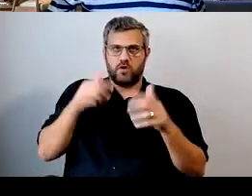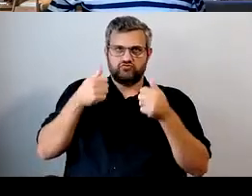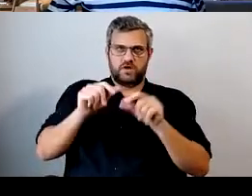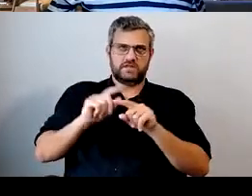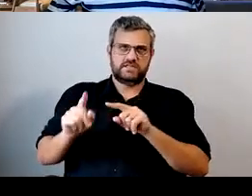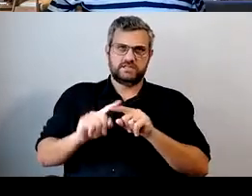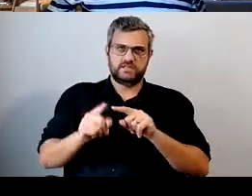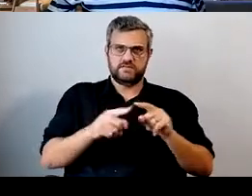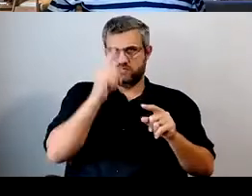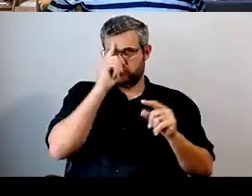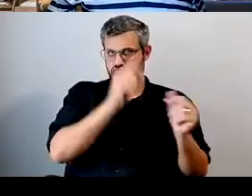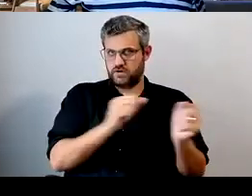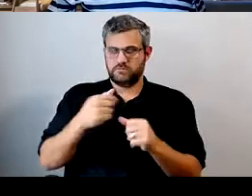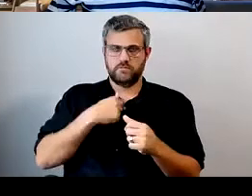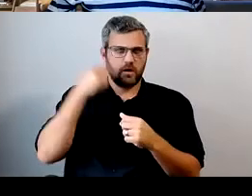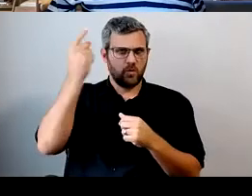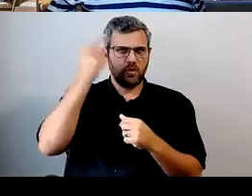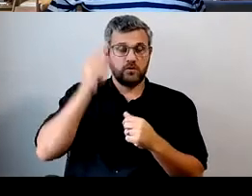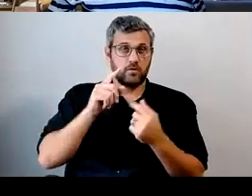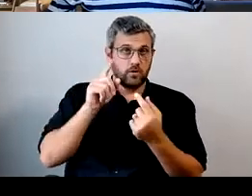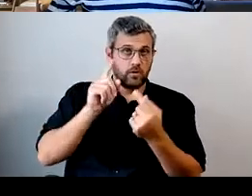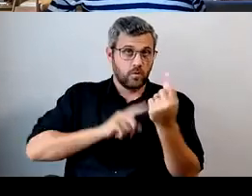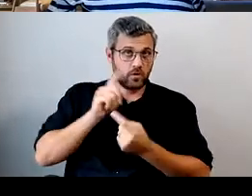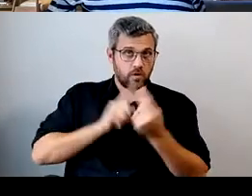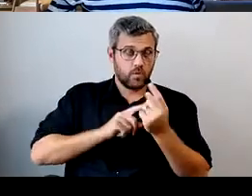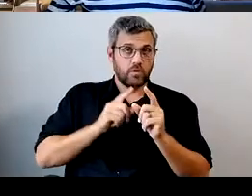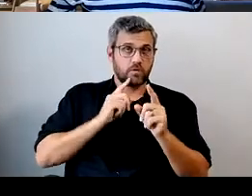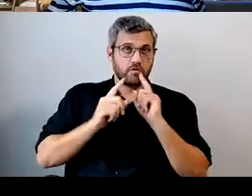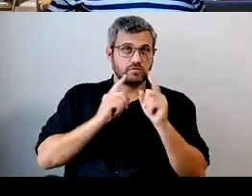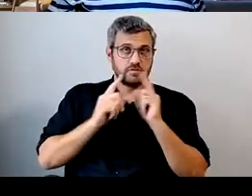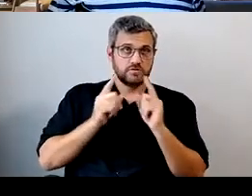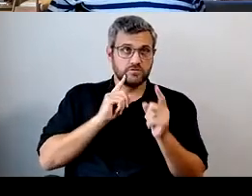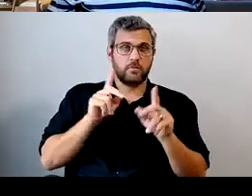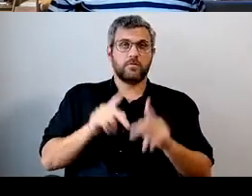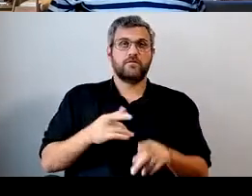but I wonder if one-on-one conversations, the person feels more comfortable with written